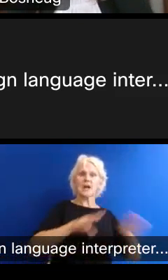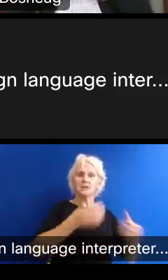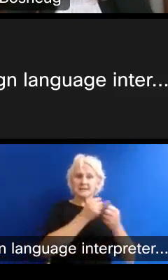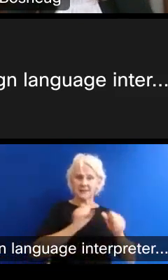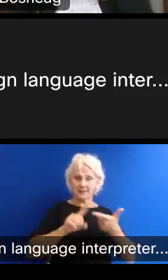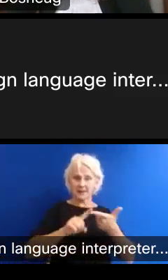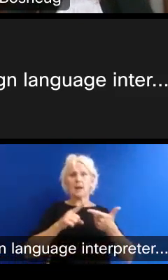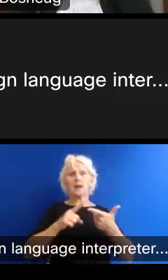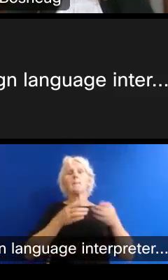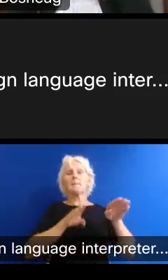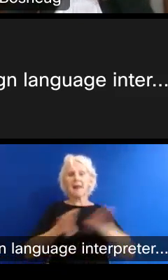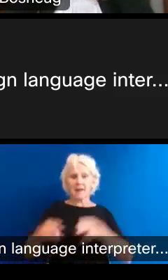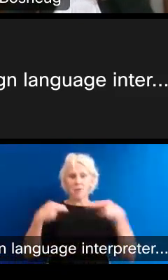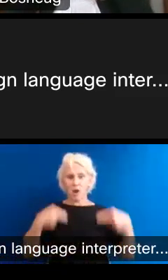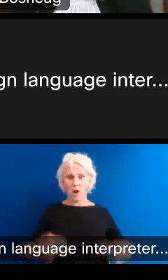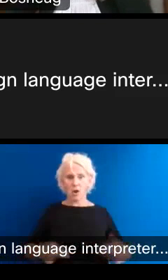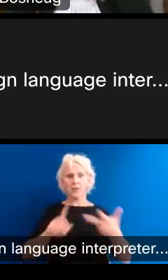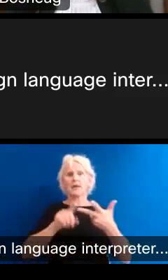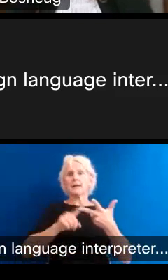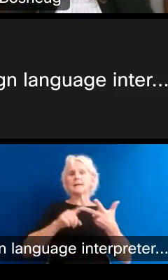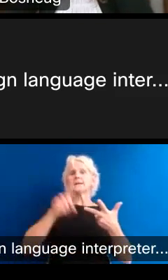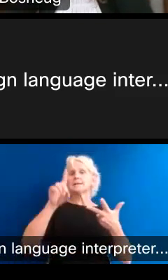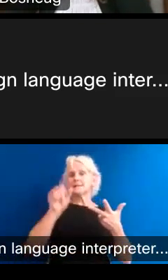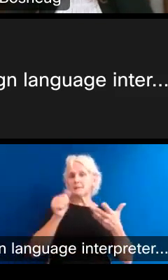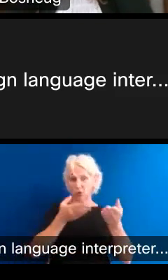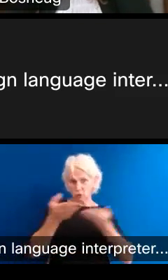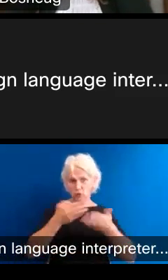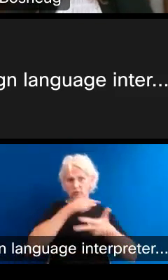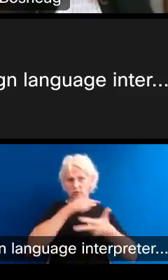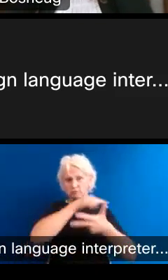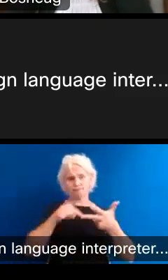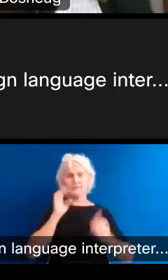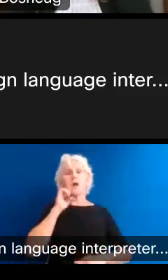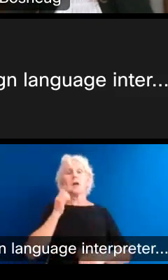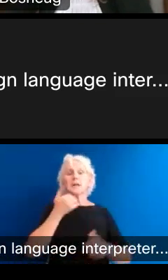all with the Minnesota Department to Human Services. As each presenter begins they will